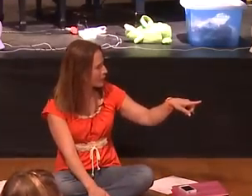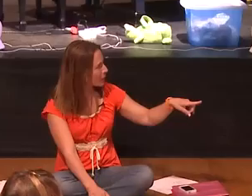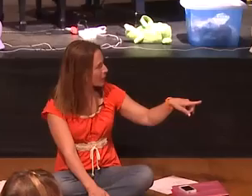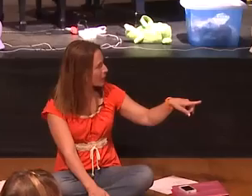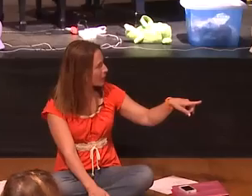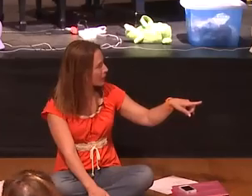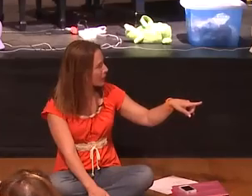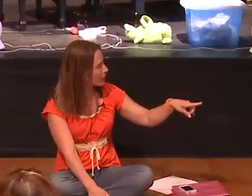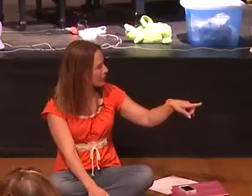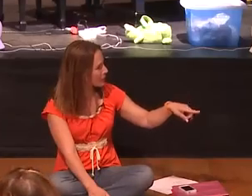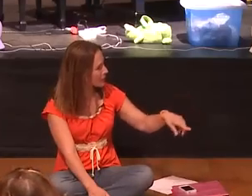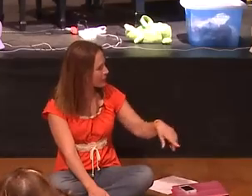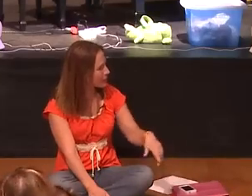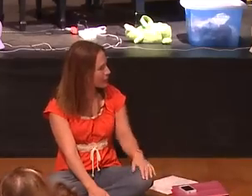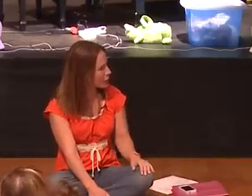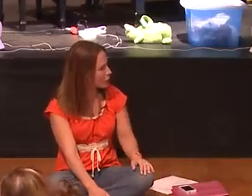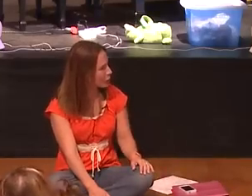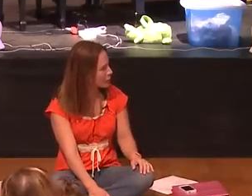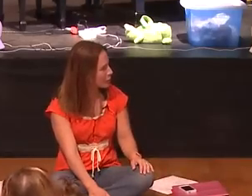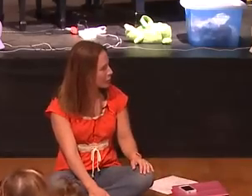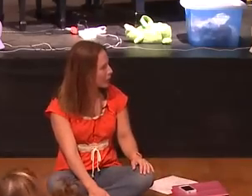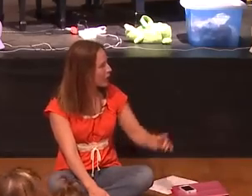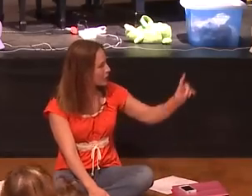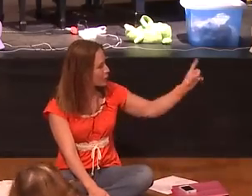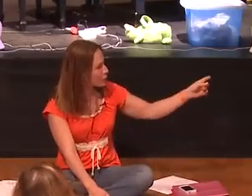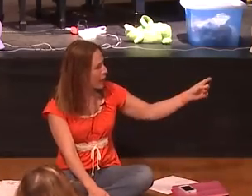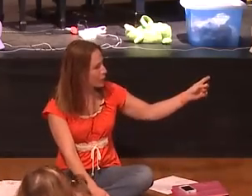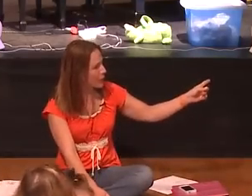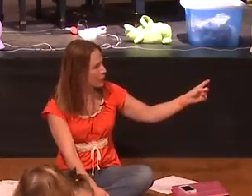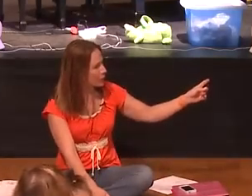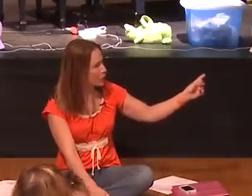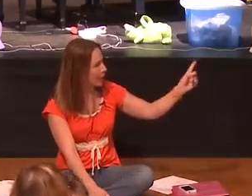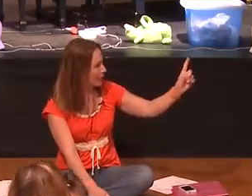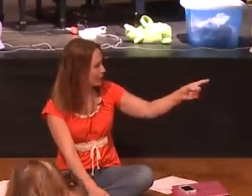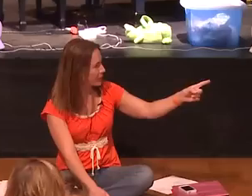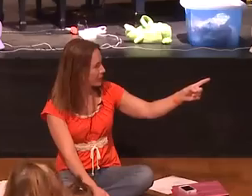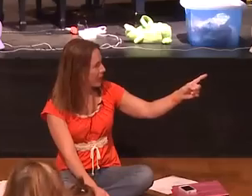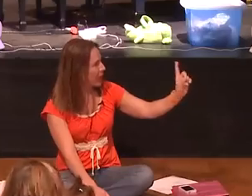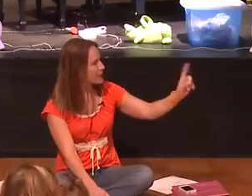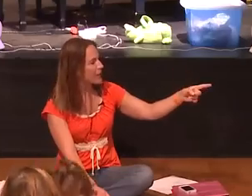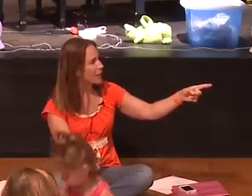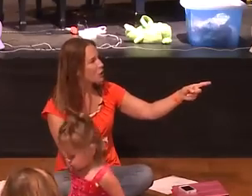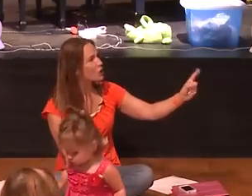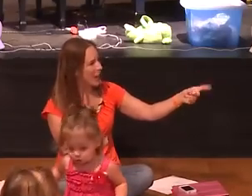Yes. He's about 18 months. So cute. So, Jeff, and say it again.